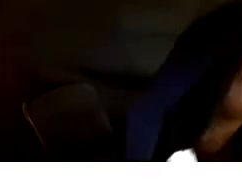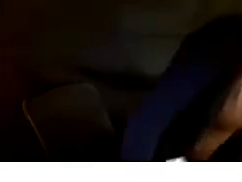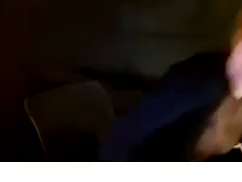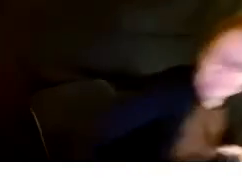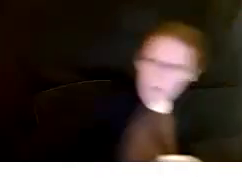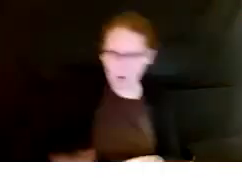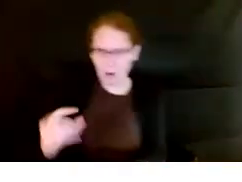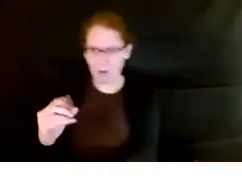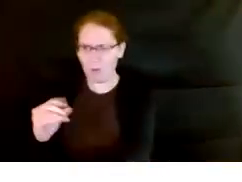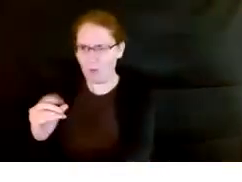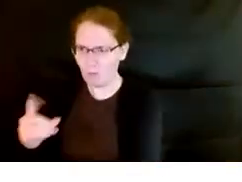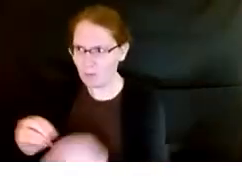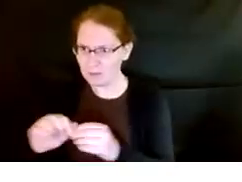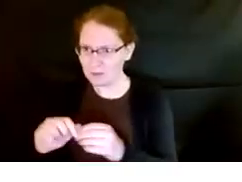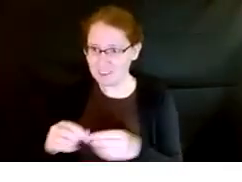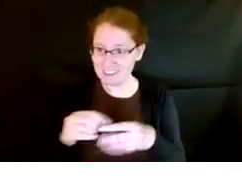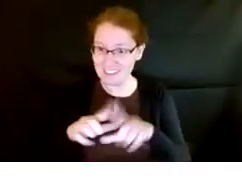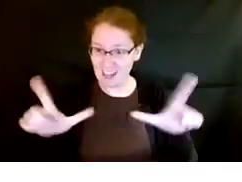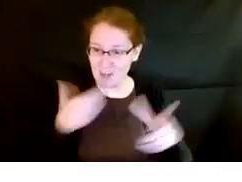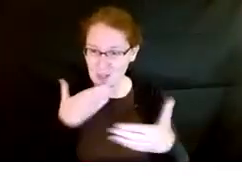we move into Martie now